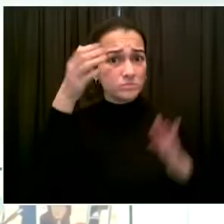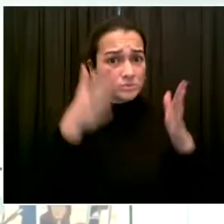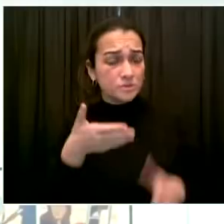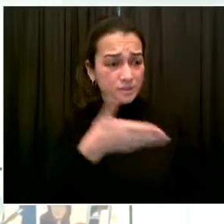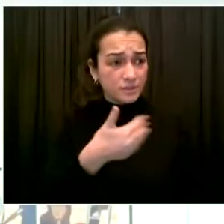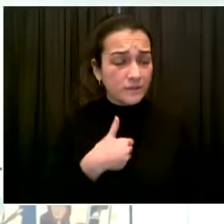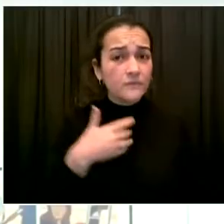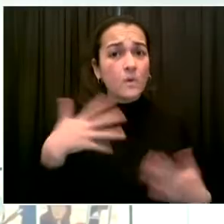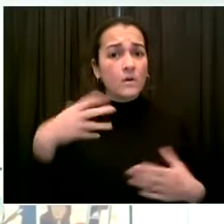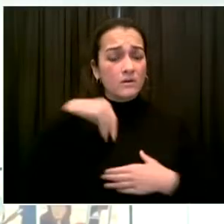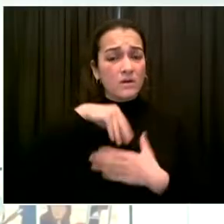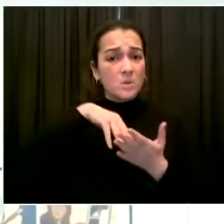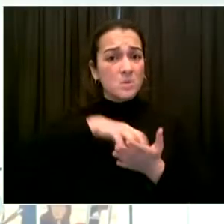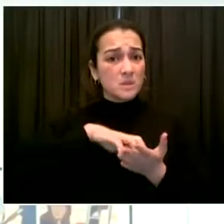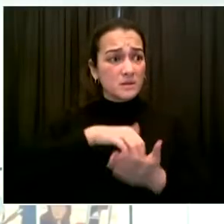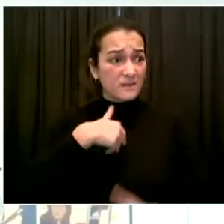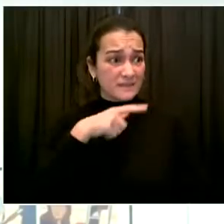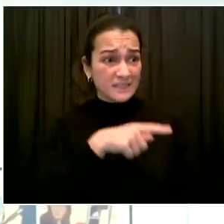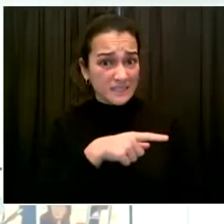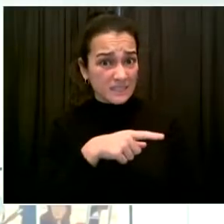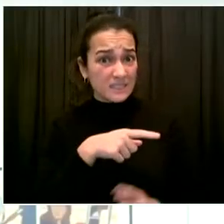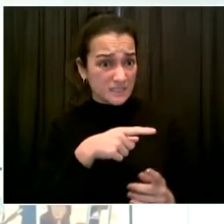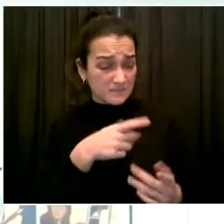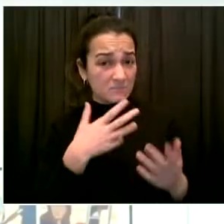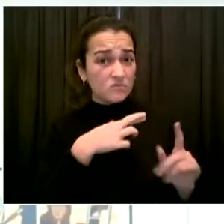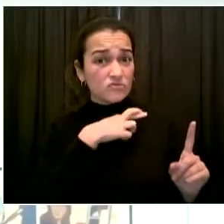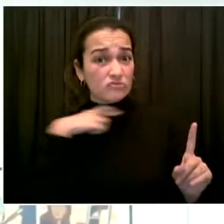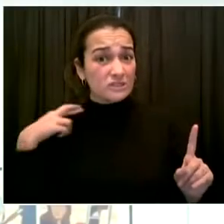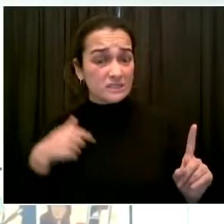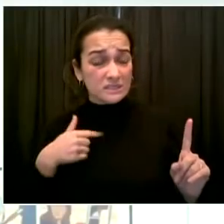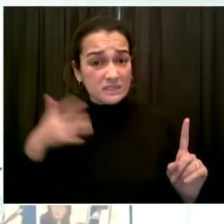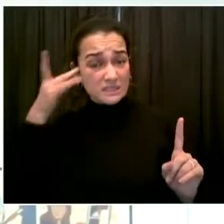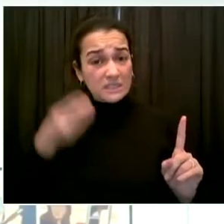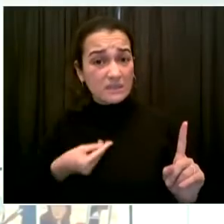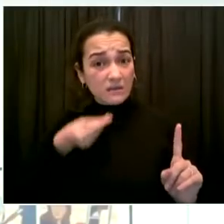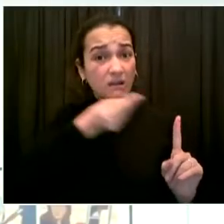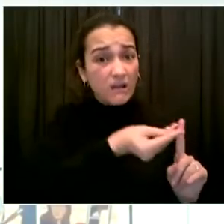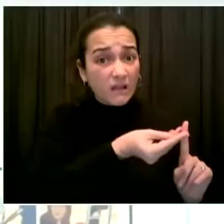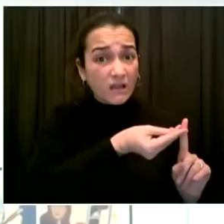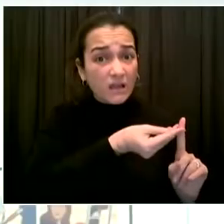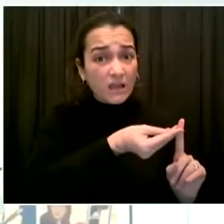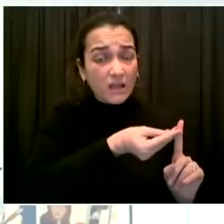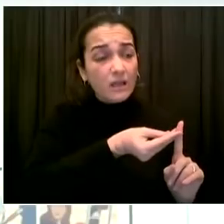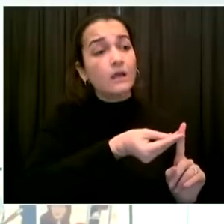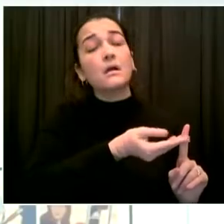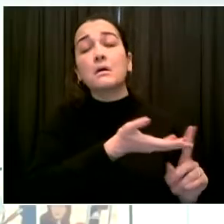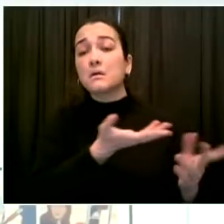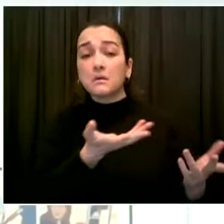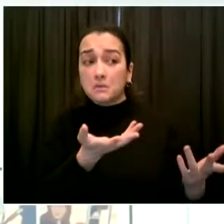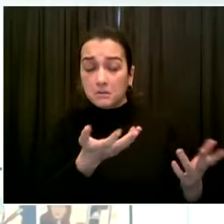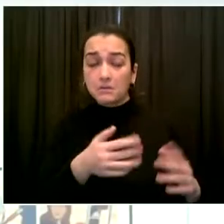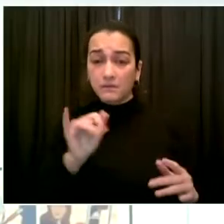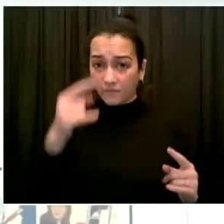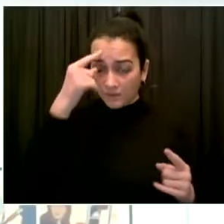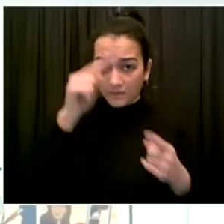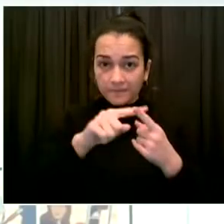VIRTUAL GATHERING OR USING MASKS,